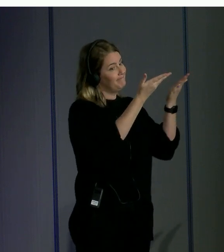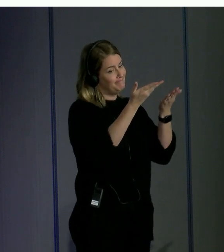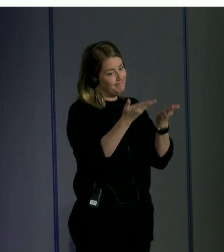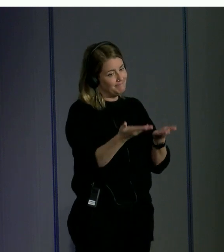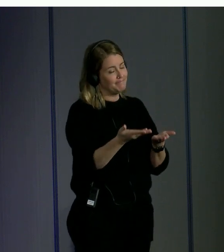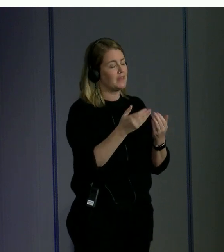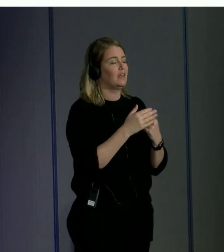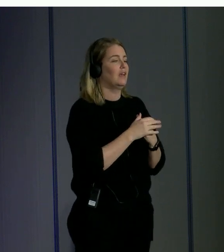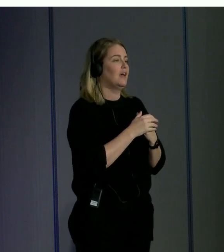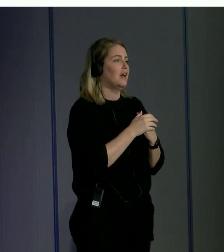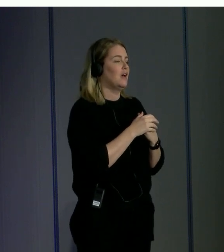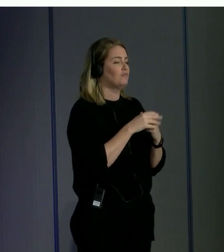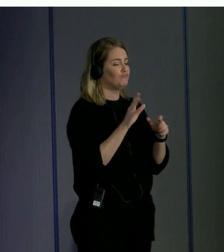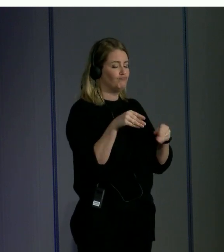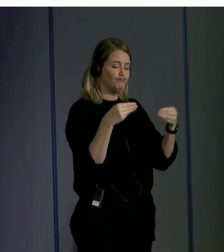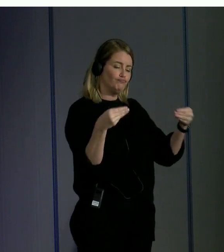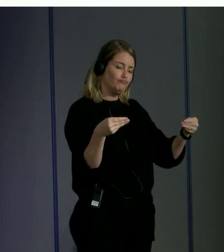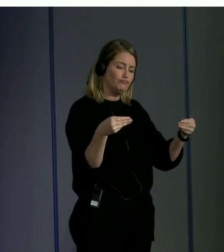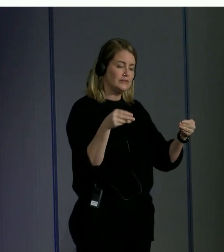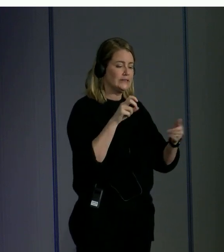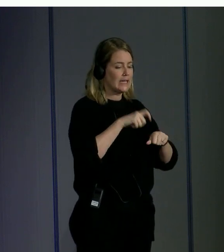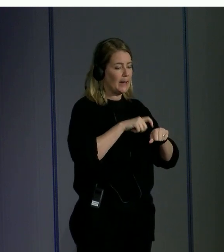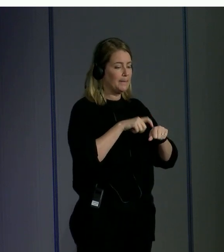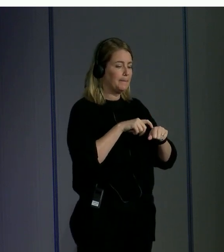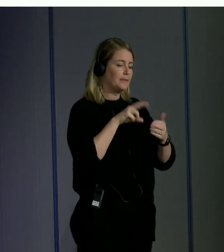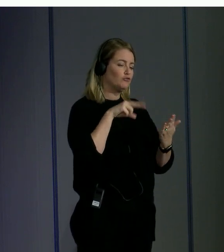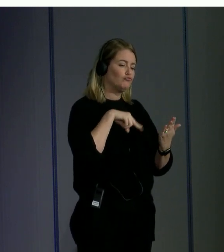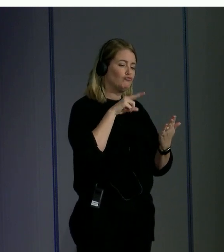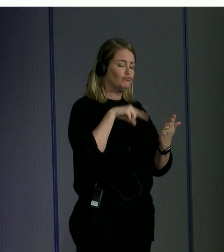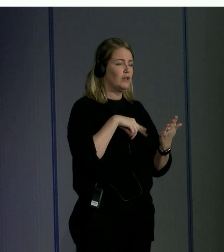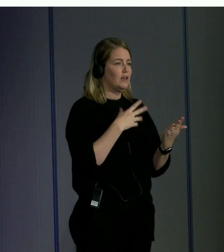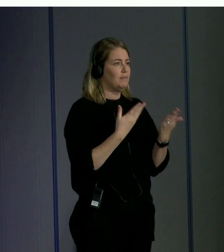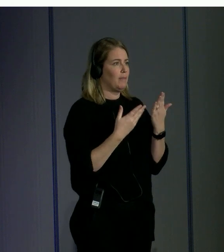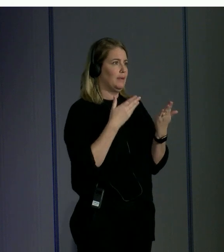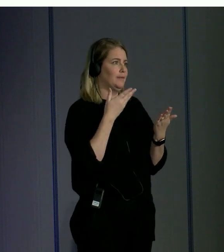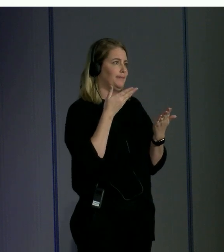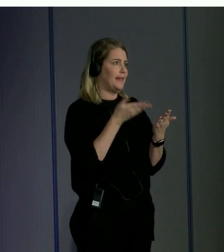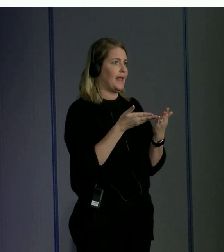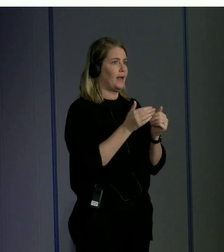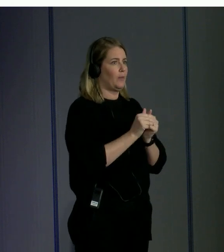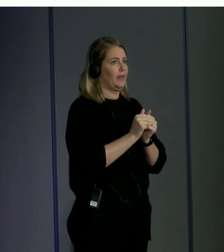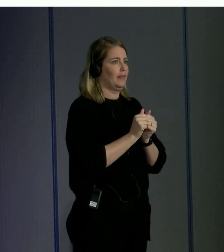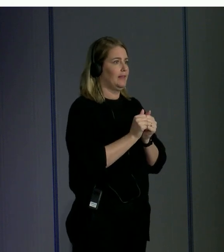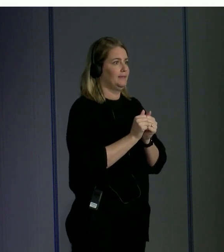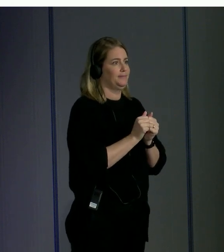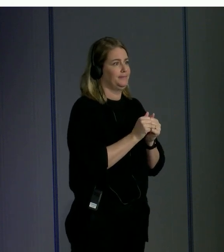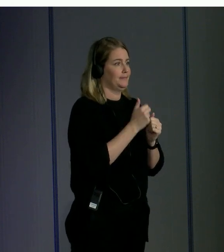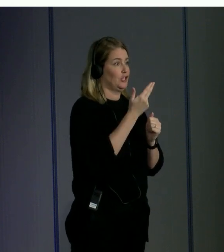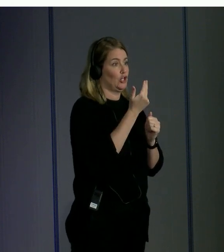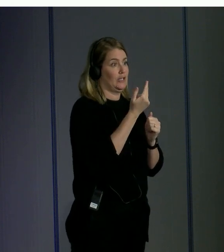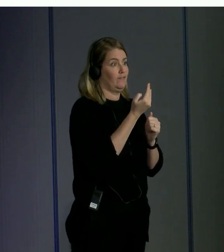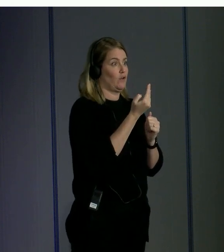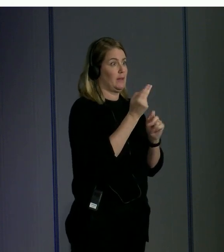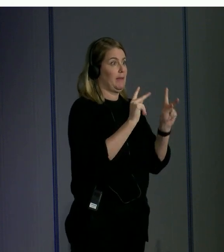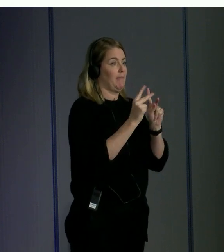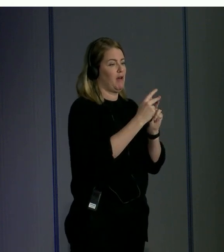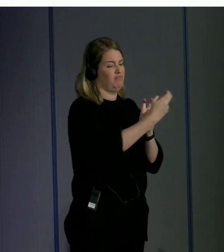And you're taking a little time and you're there with maybe, you know, 13 or 14 people at a big table.